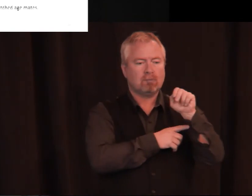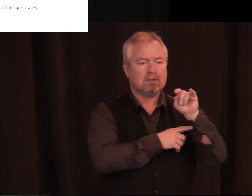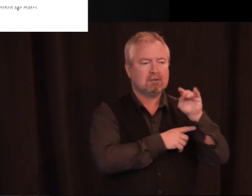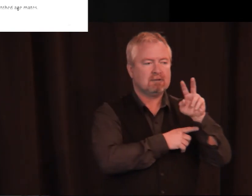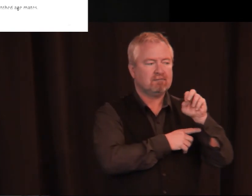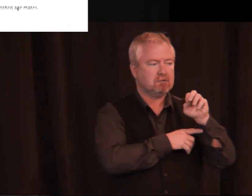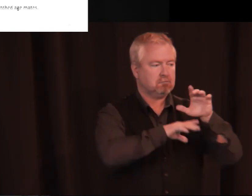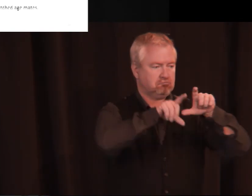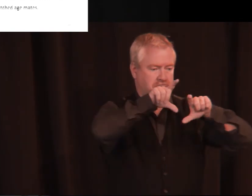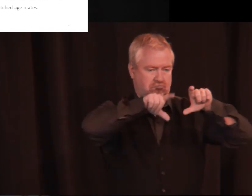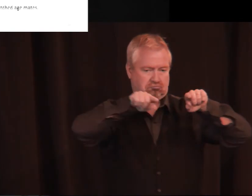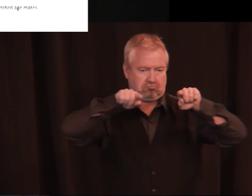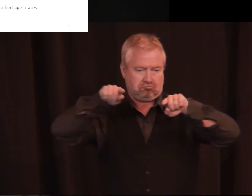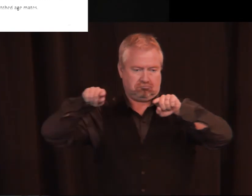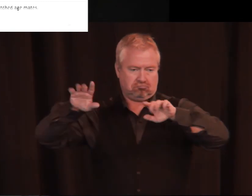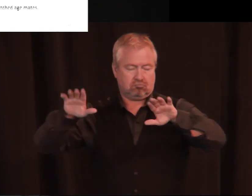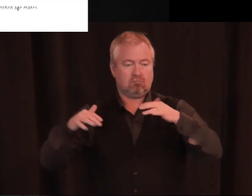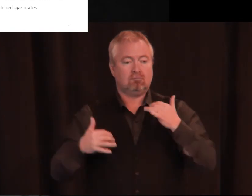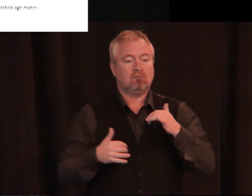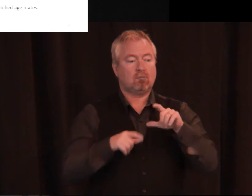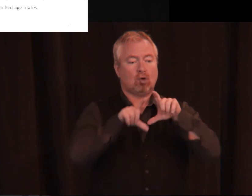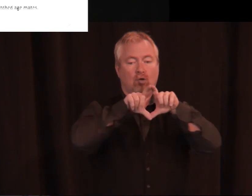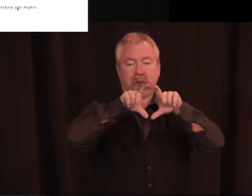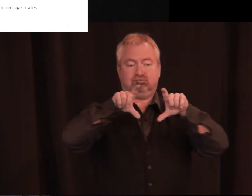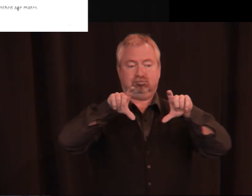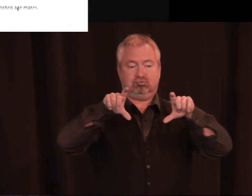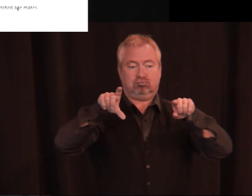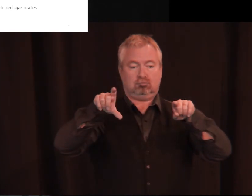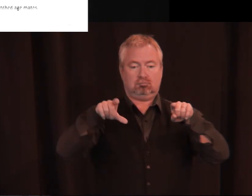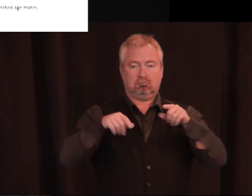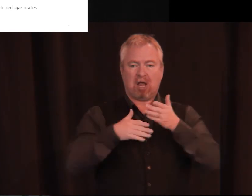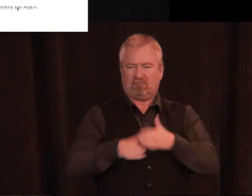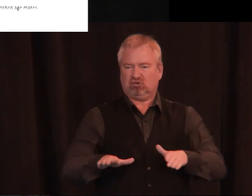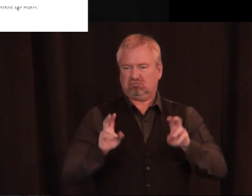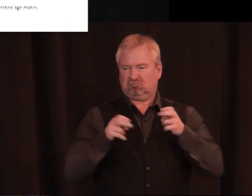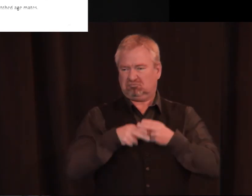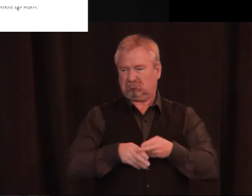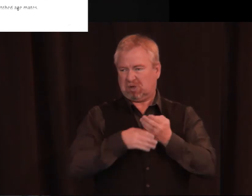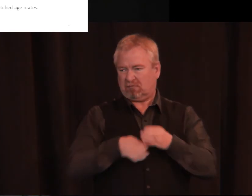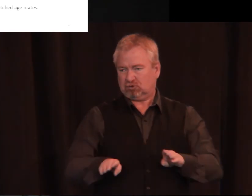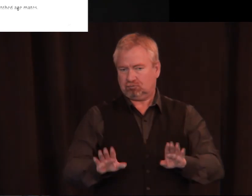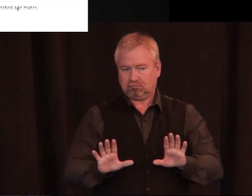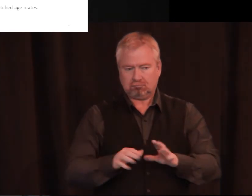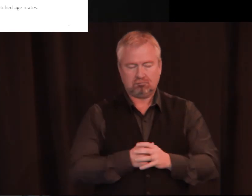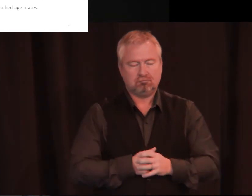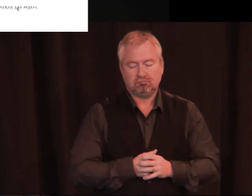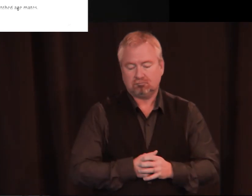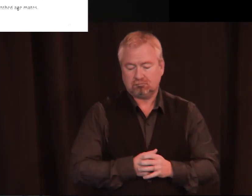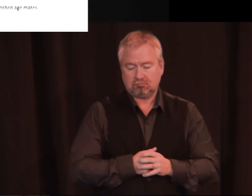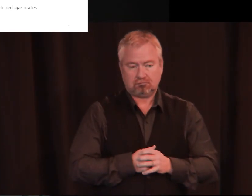So anything within that hash region indicates average performance on the standardized test. And, so, you can see the kids who are hard of hearing,